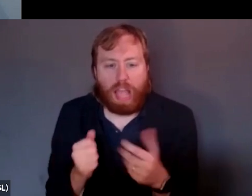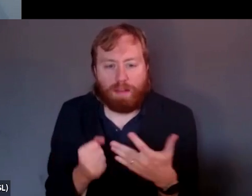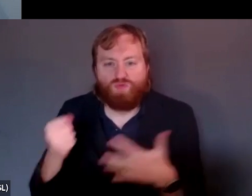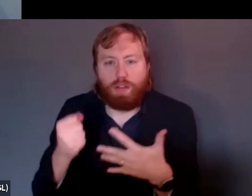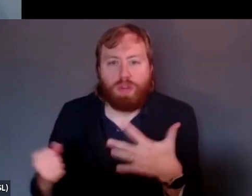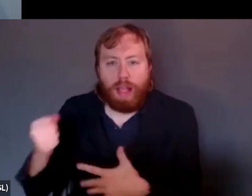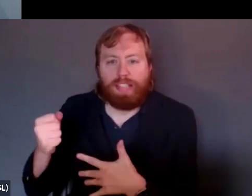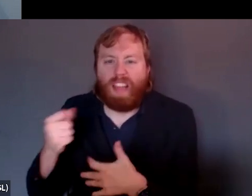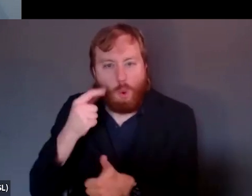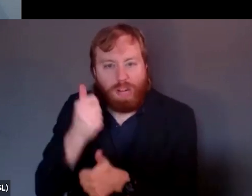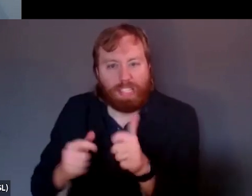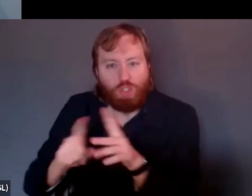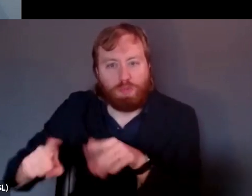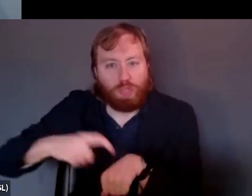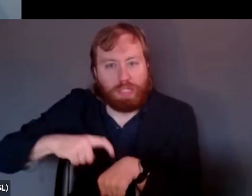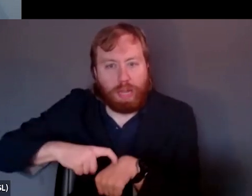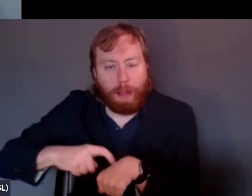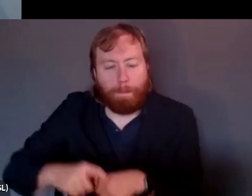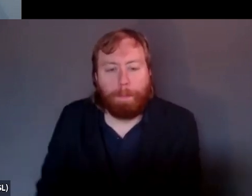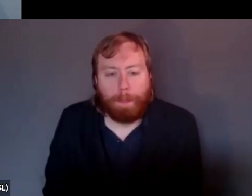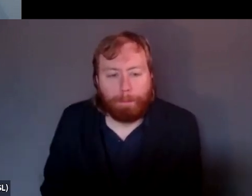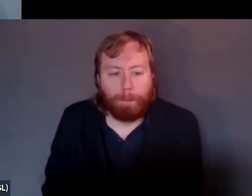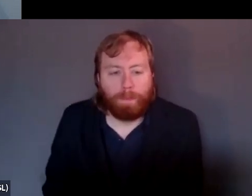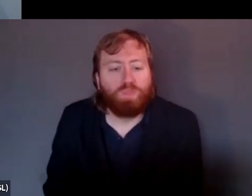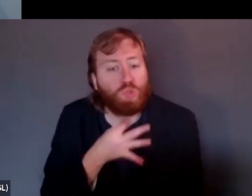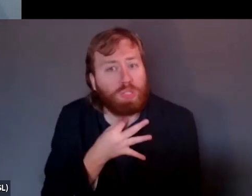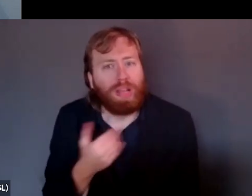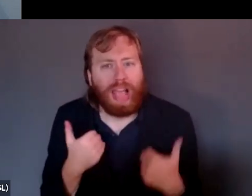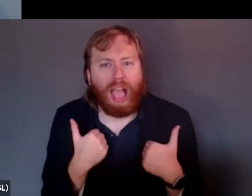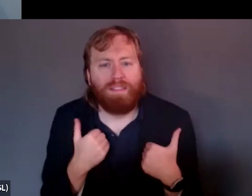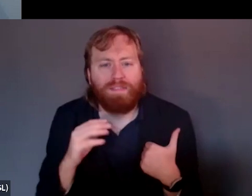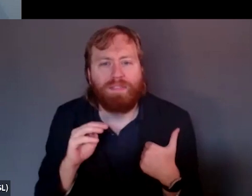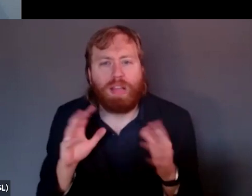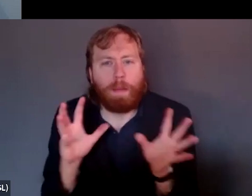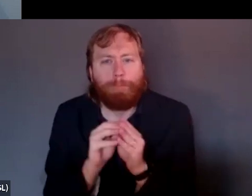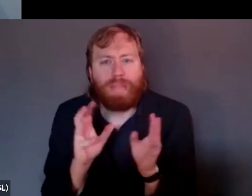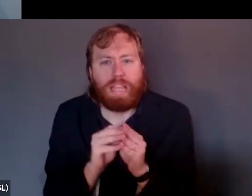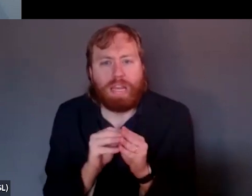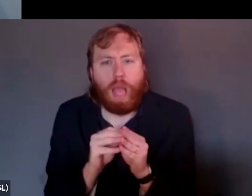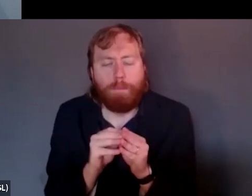There is a meetup talk, which maybe Paula can dig up the link for that real quick.